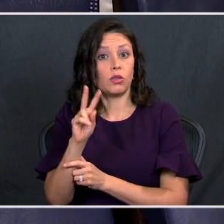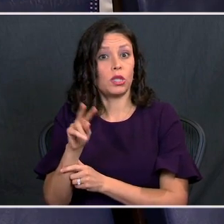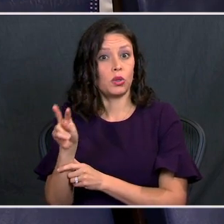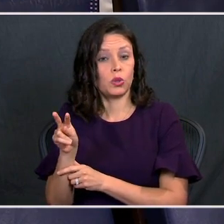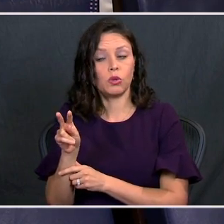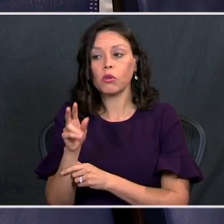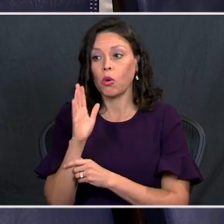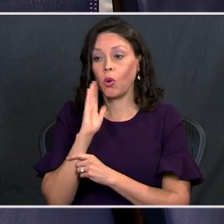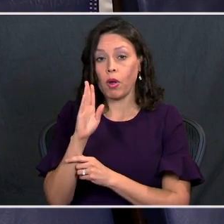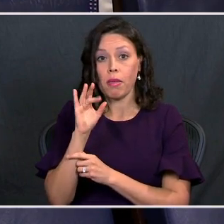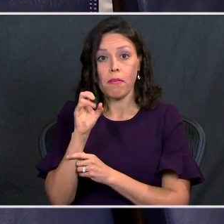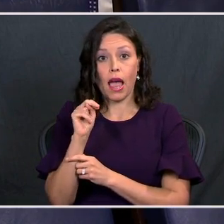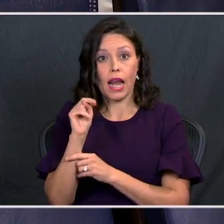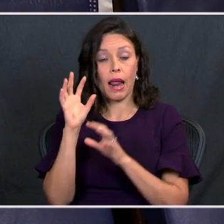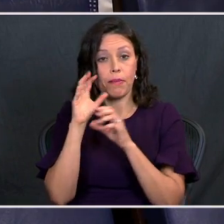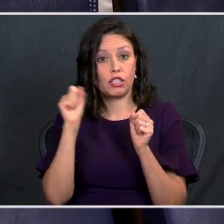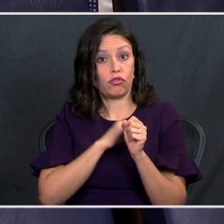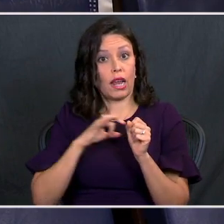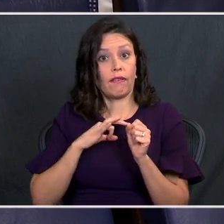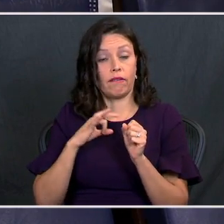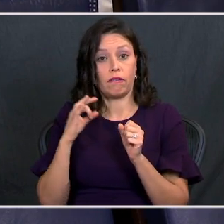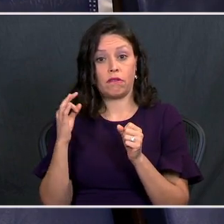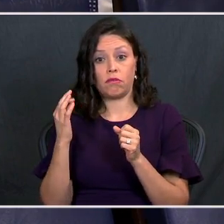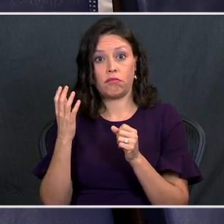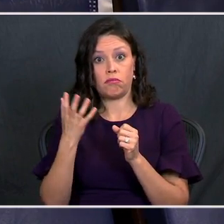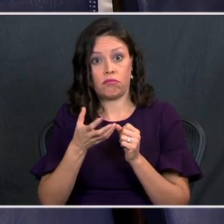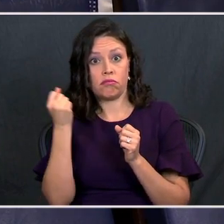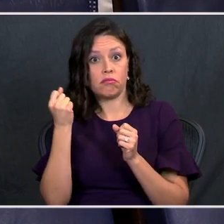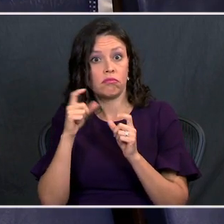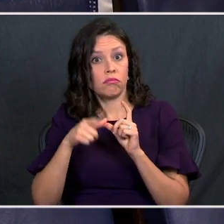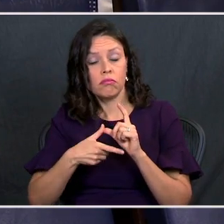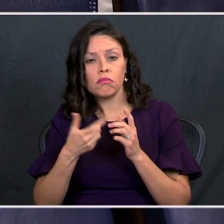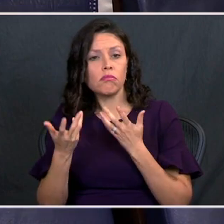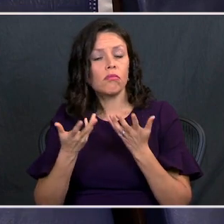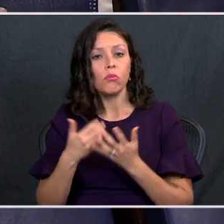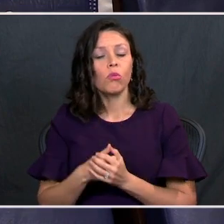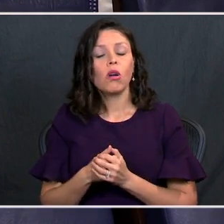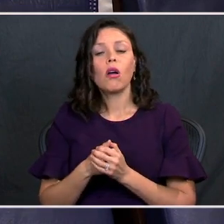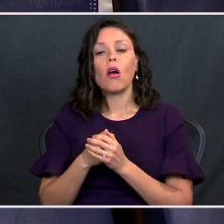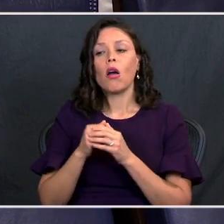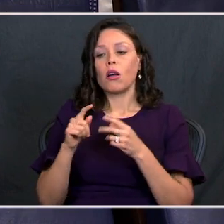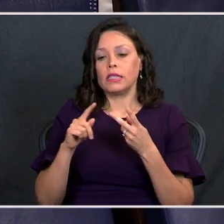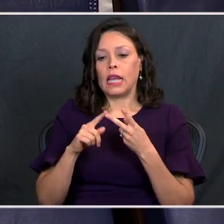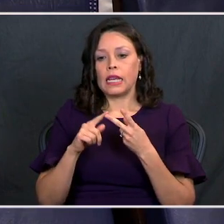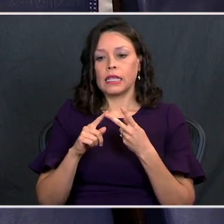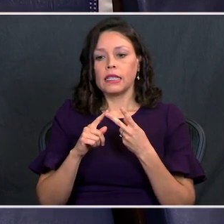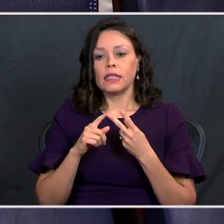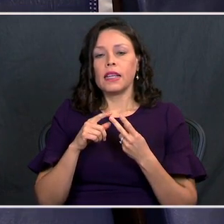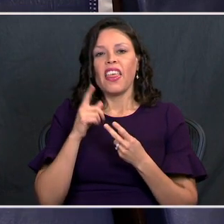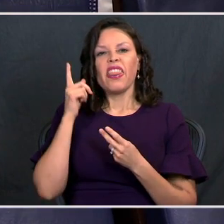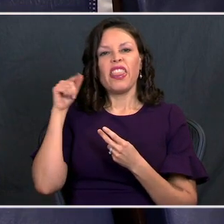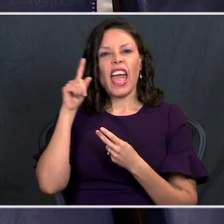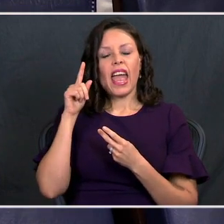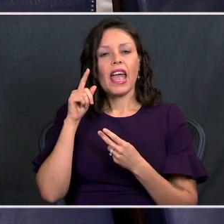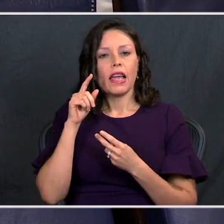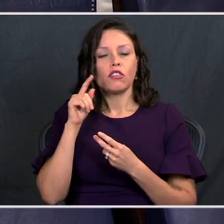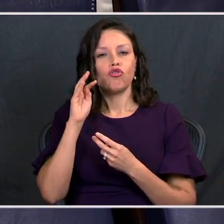Will the Biden administration intervene at all? Or does that stand? Another one is that he began the delisting --